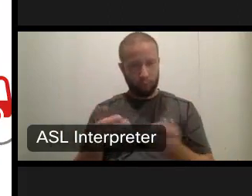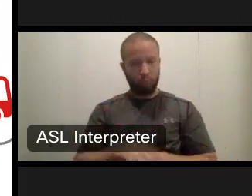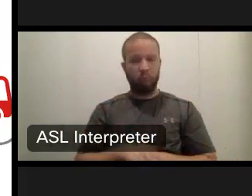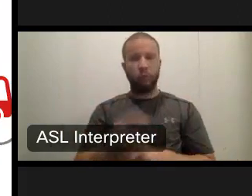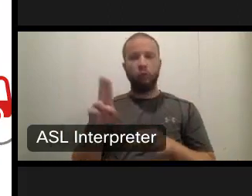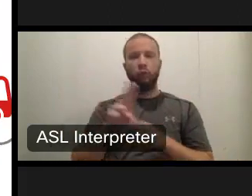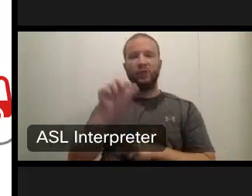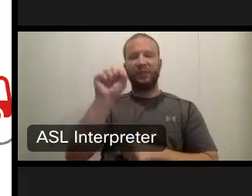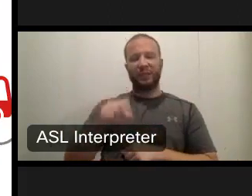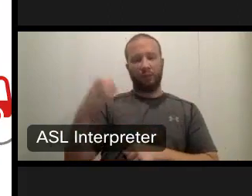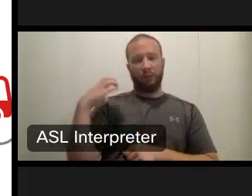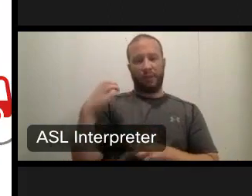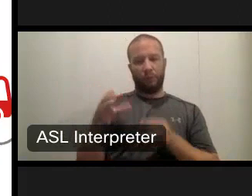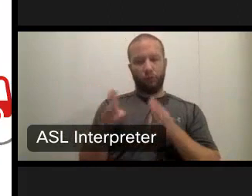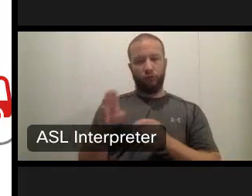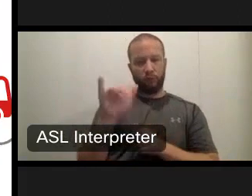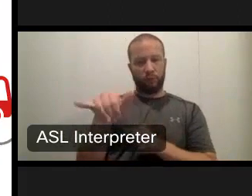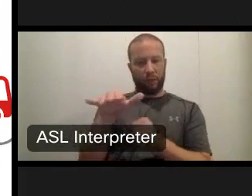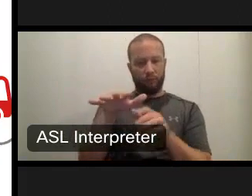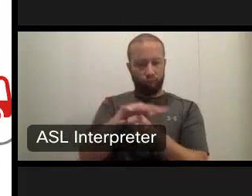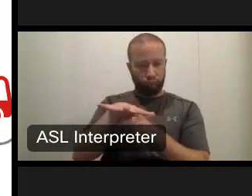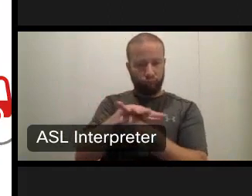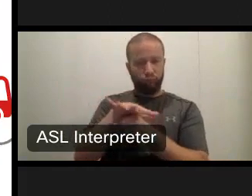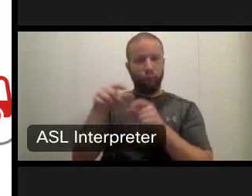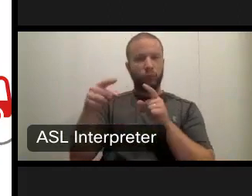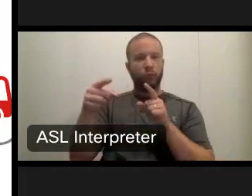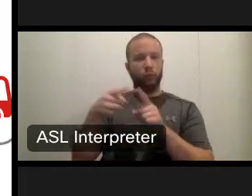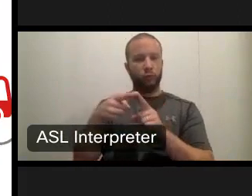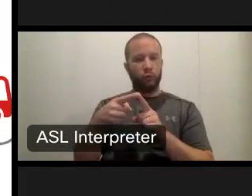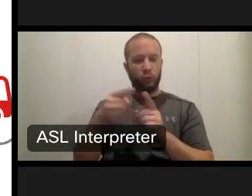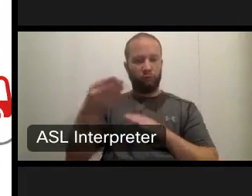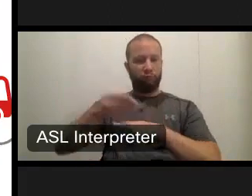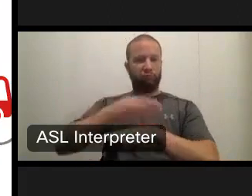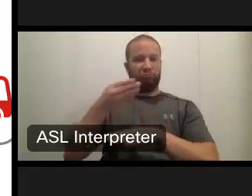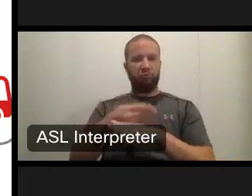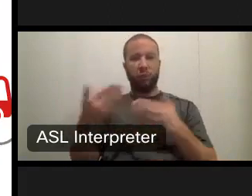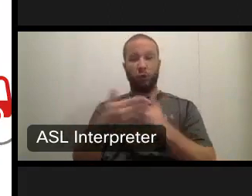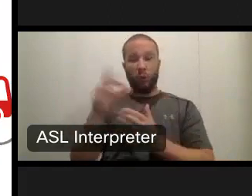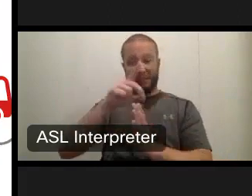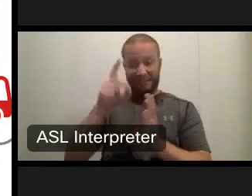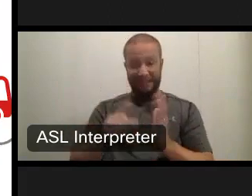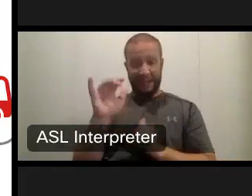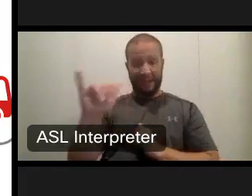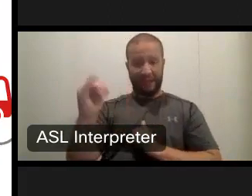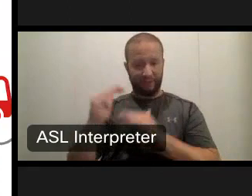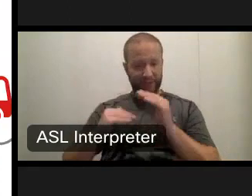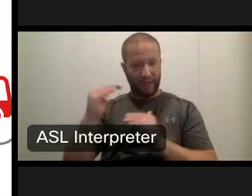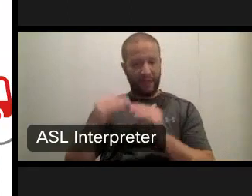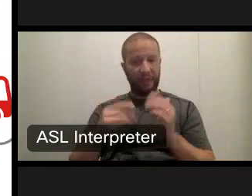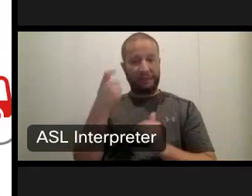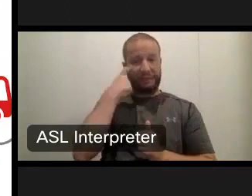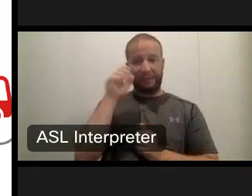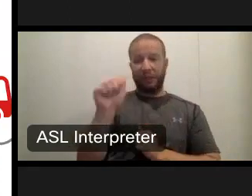facility we were able to complete the design for the facility this August 2022